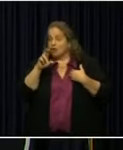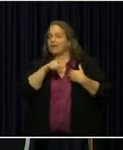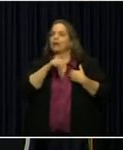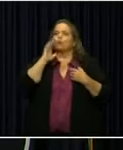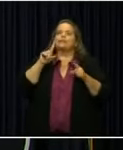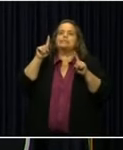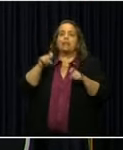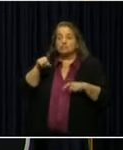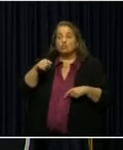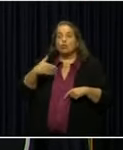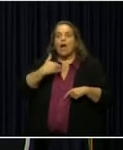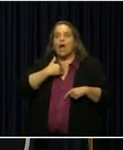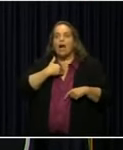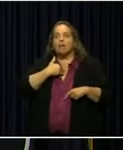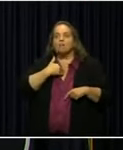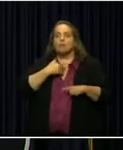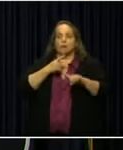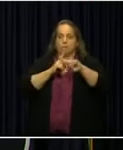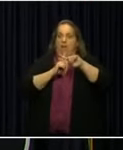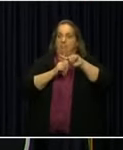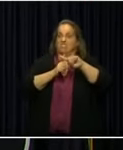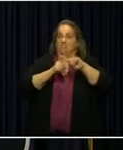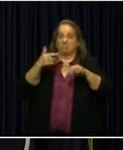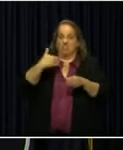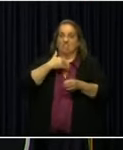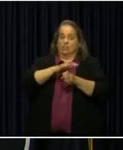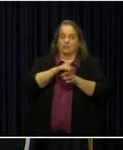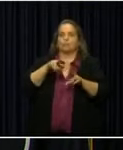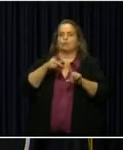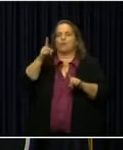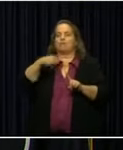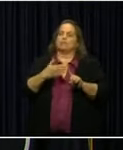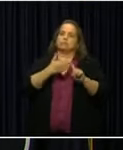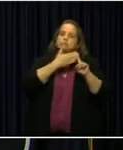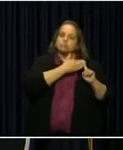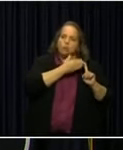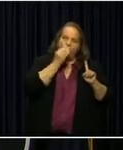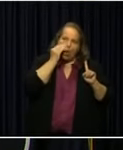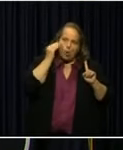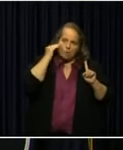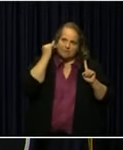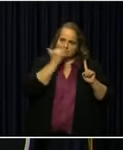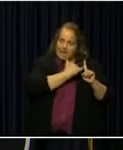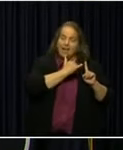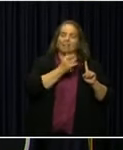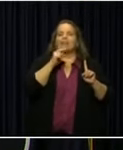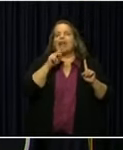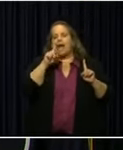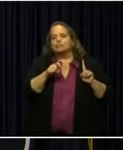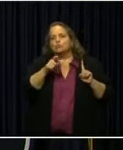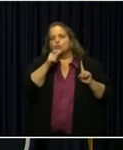HOSPITAL AND EVERY OTHER HOSPITAL ENTITY IN THE STATE OF KENTUCKY WHO WANTS PPE FROM THE